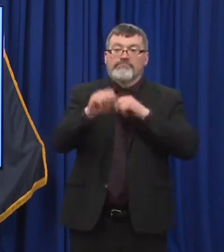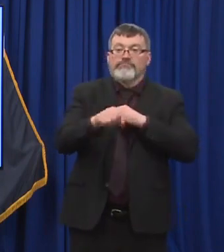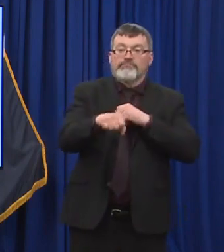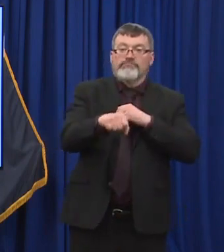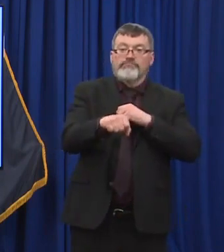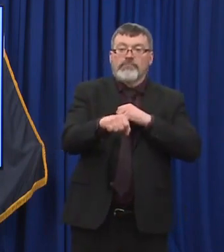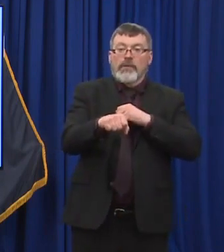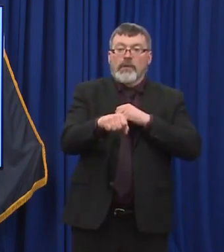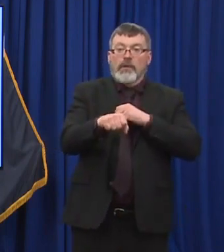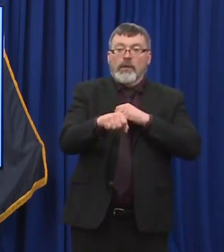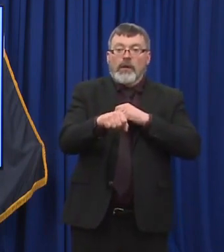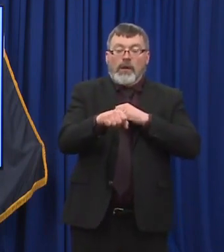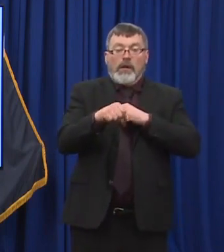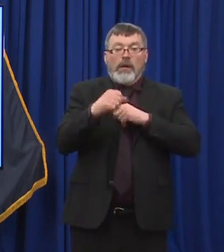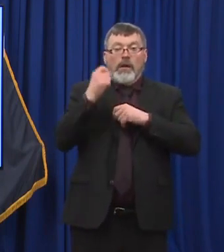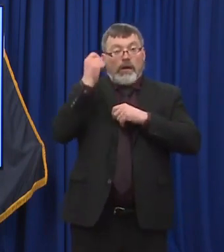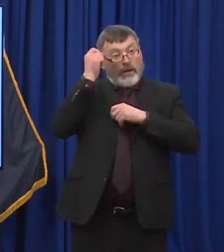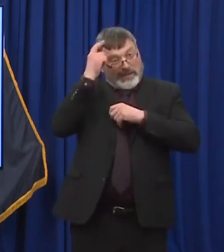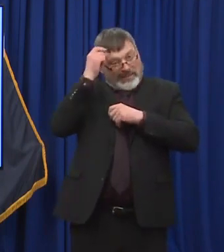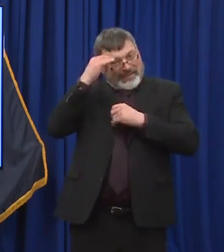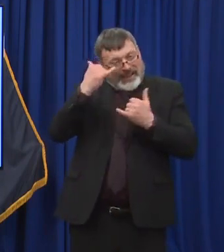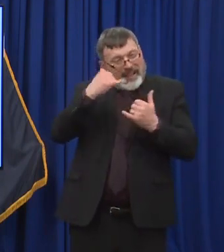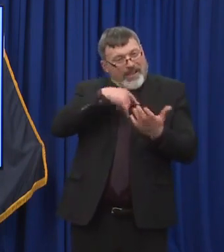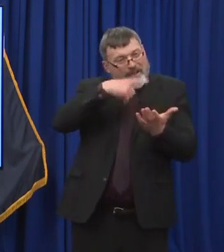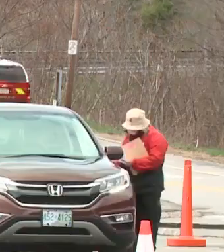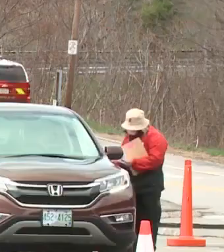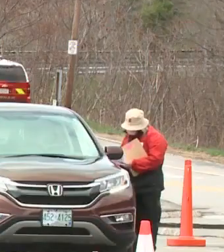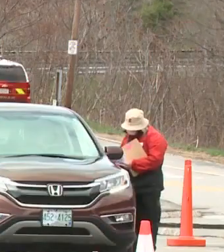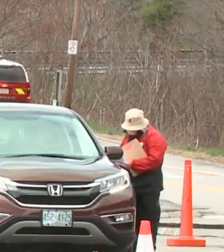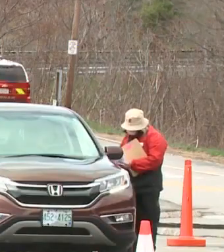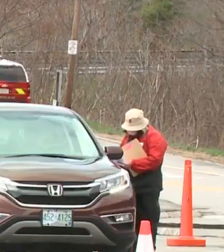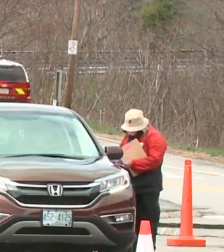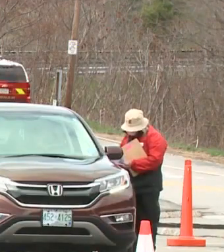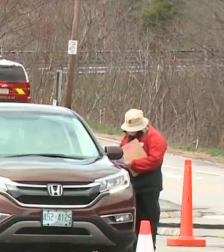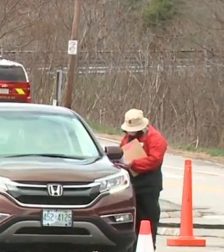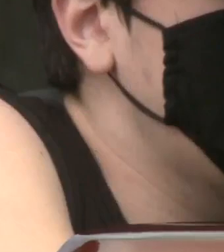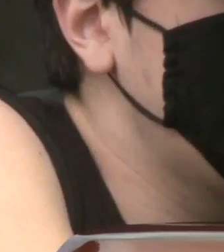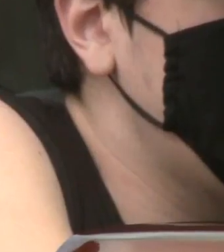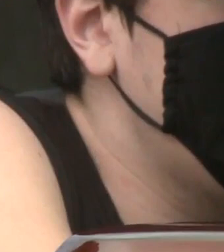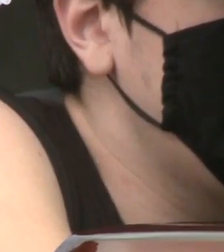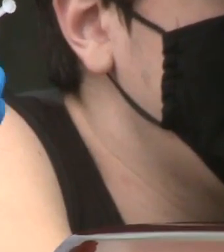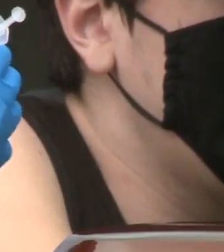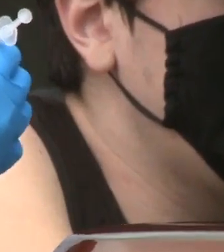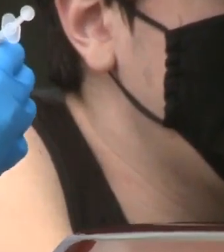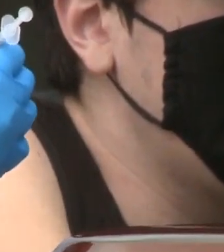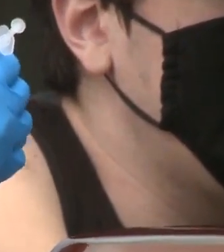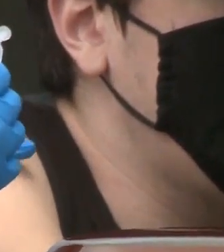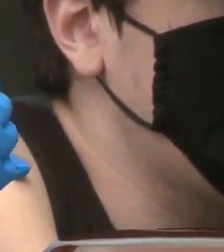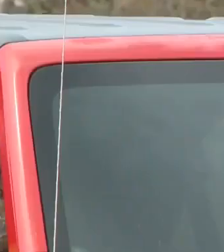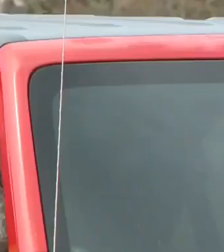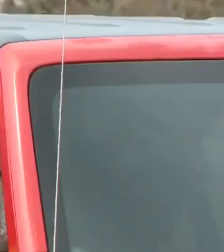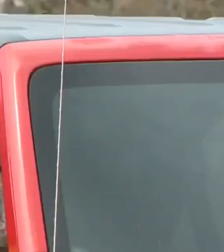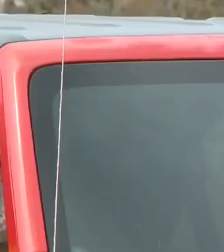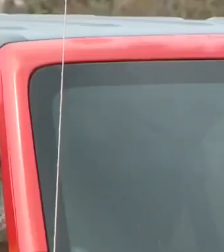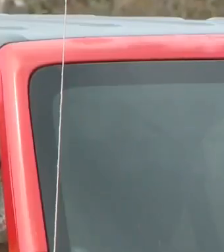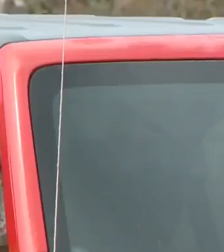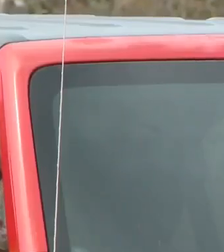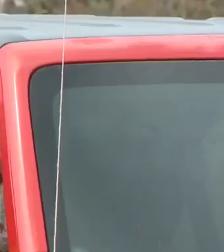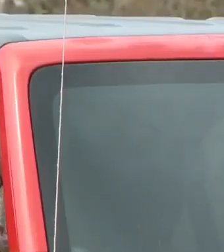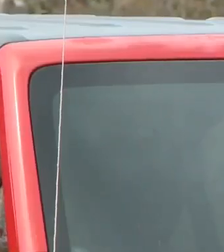<XXXXX NEWS RAW/ THURSDAY / SUNUNU BRIEFING / SUNUNU BRIEFINGó3 (THIS IS THE FIRST 1/3 OF PRESS CONFERENCE) REGARDLESS OF WHETHER THERE IS A MASK MANDATE OR